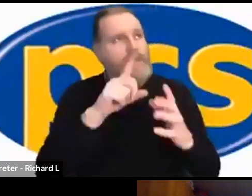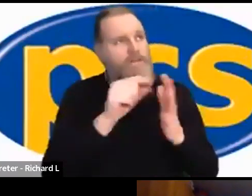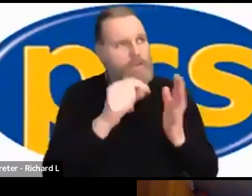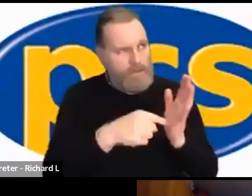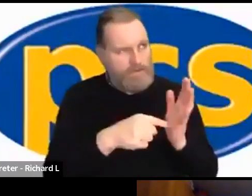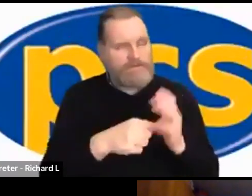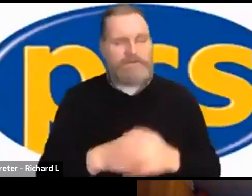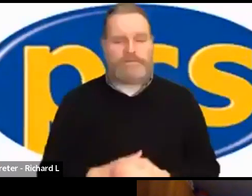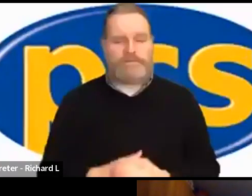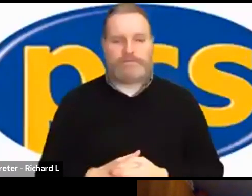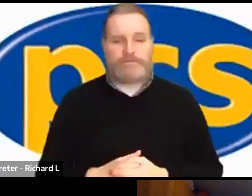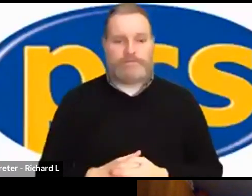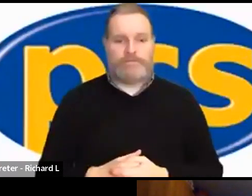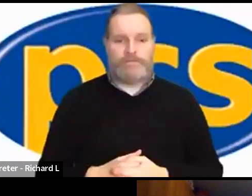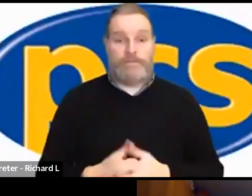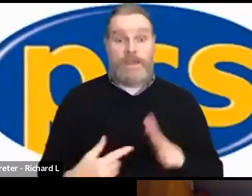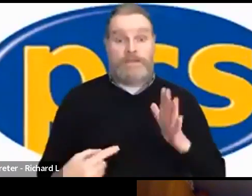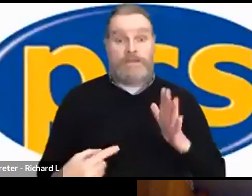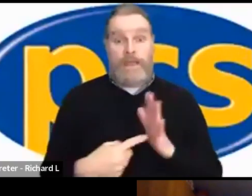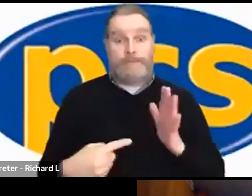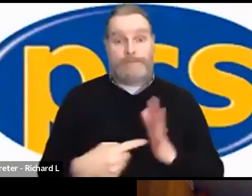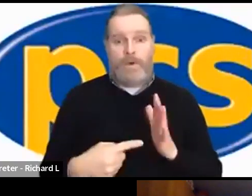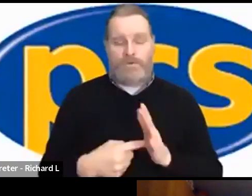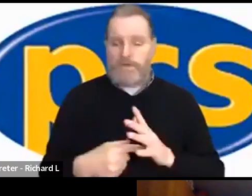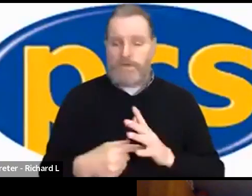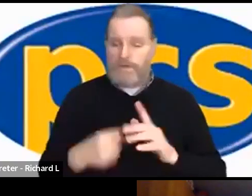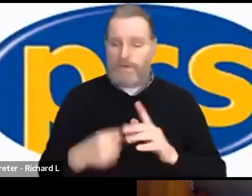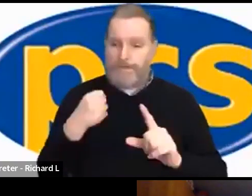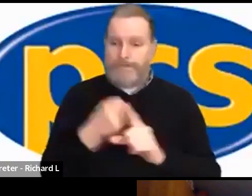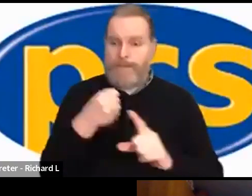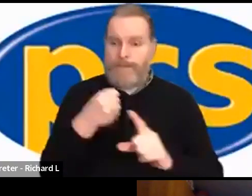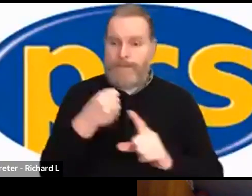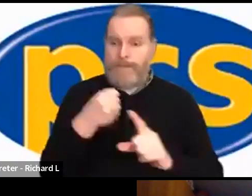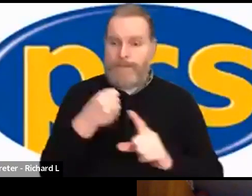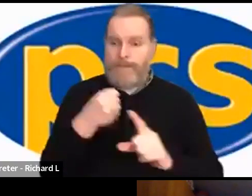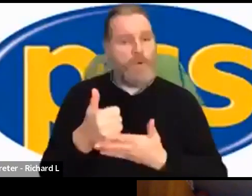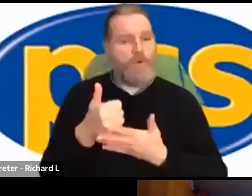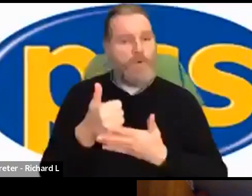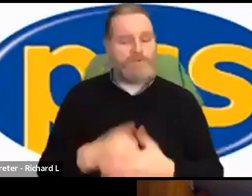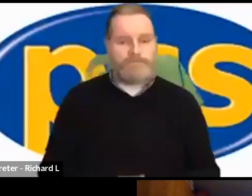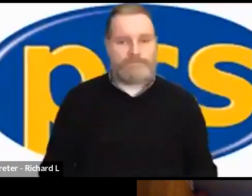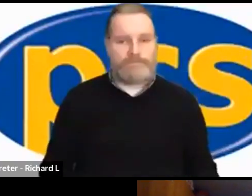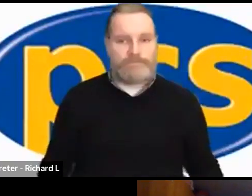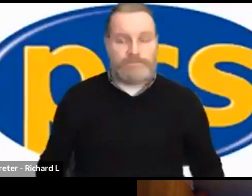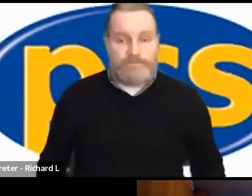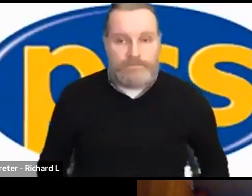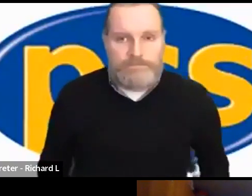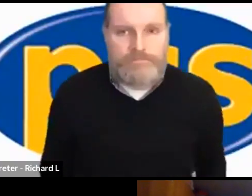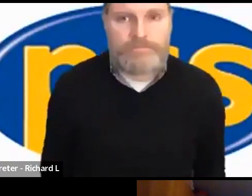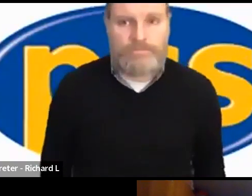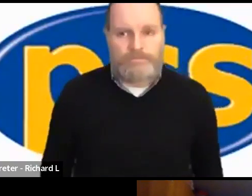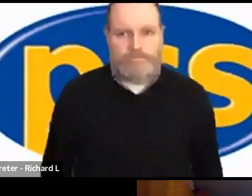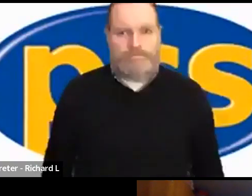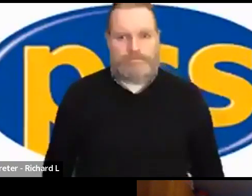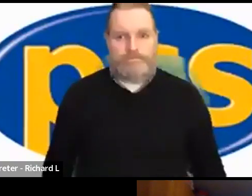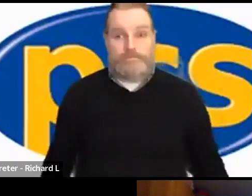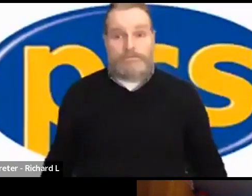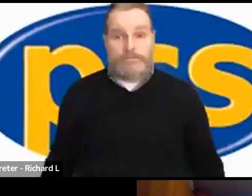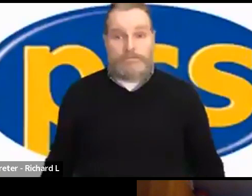may be considering them to do so. It's so. It's absolutely vital that we so. It's absolutely vital that we get the maximum and imum amount of support amount of support. It's also